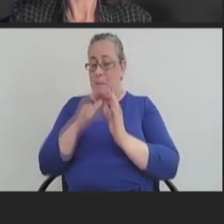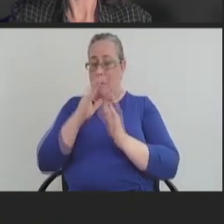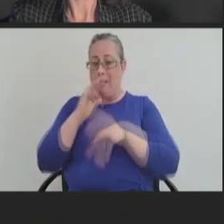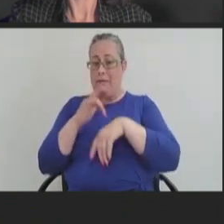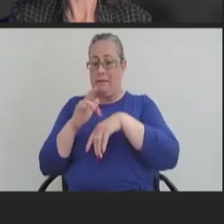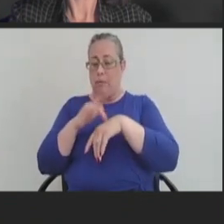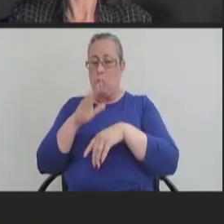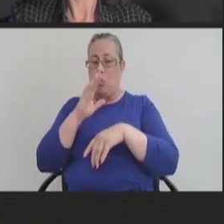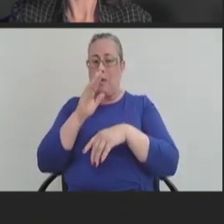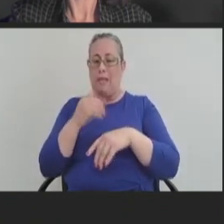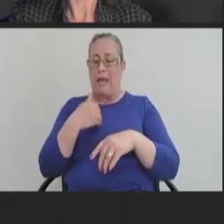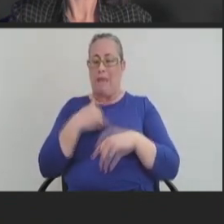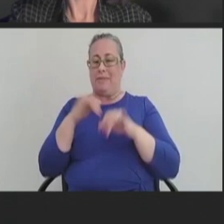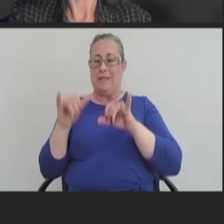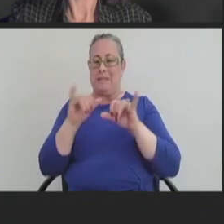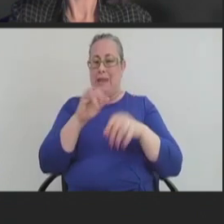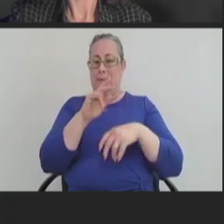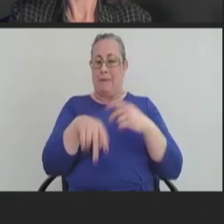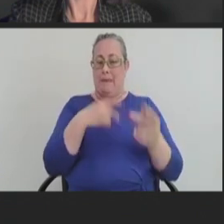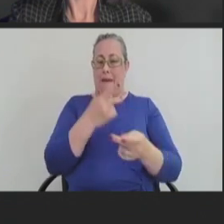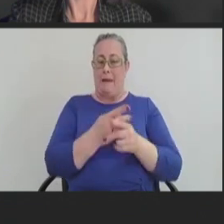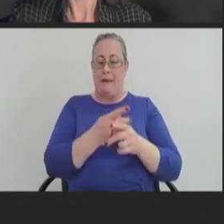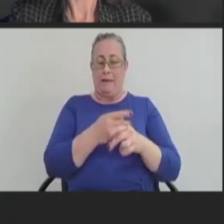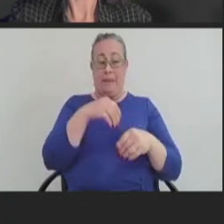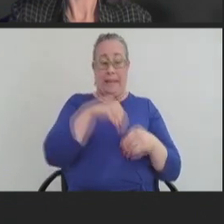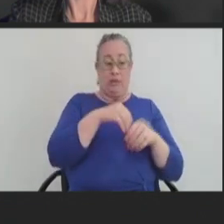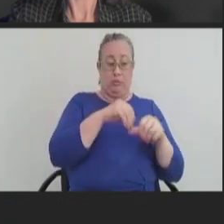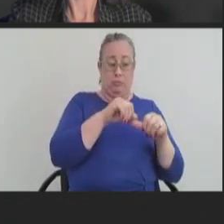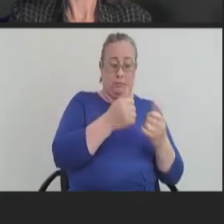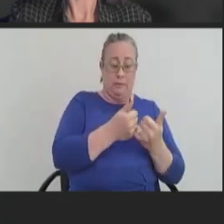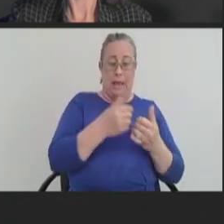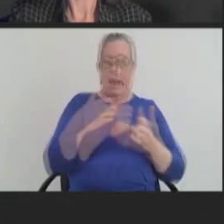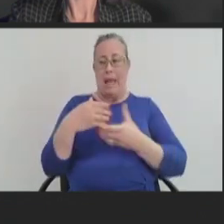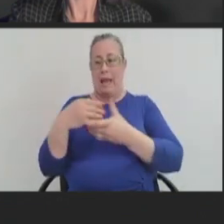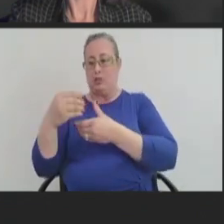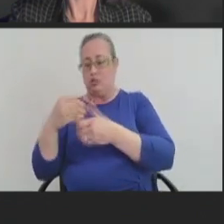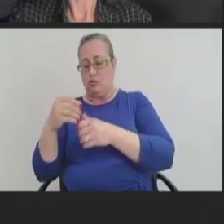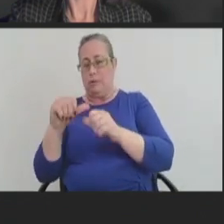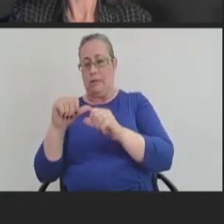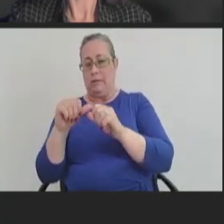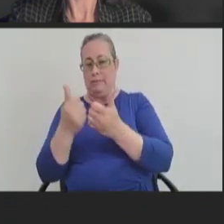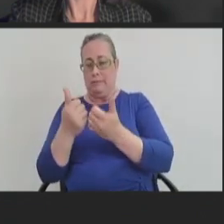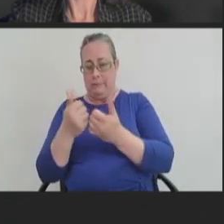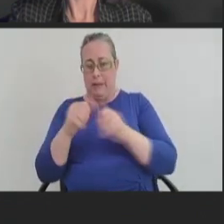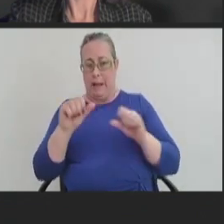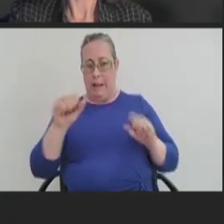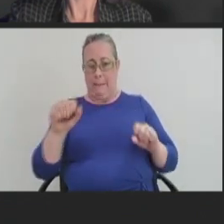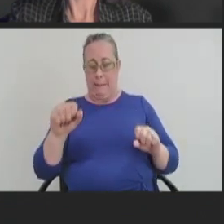ensembles we had last year, both with internal forecasts and external capabilities as well.